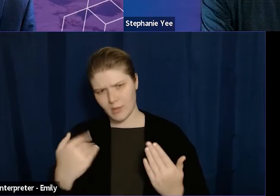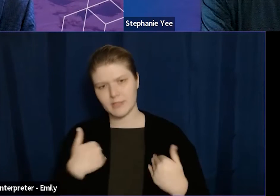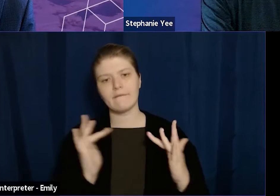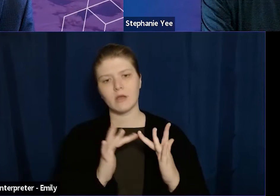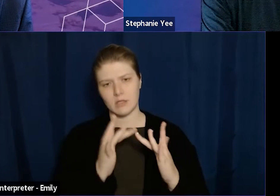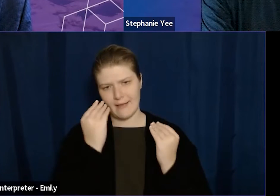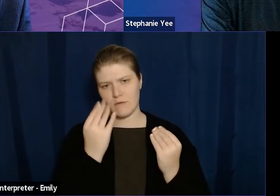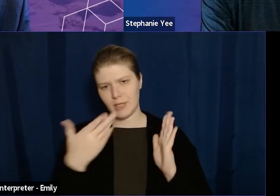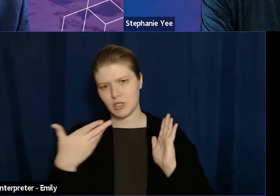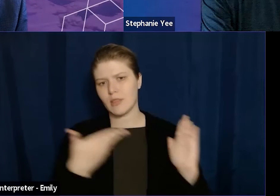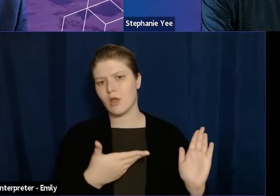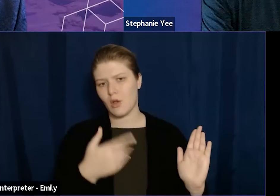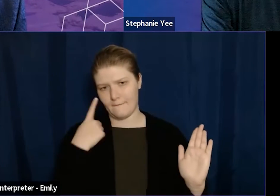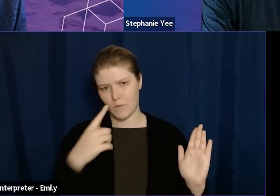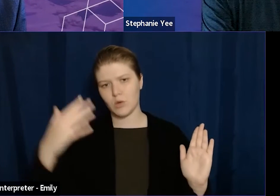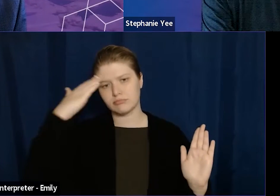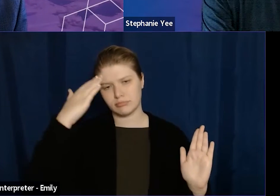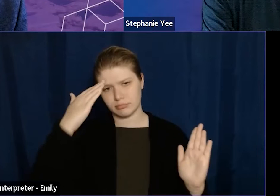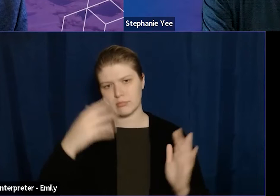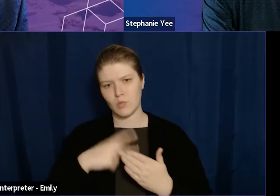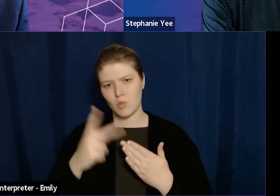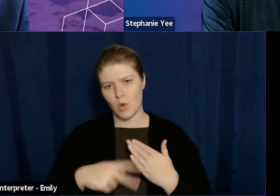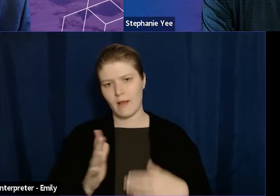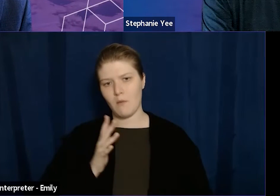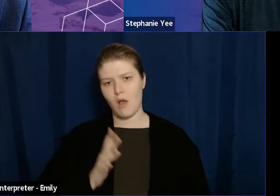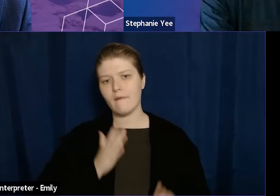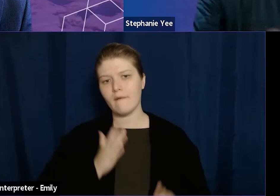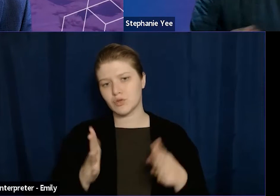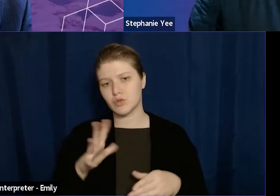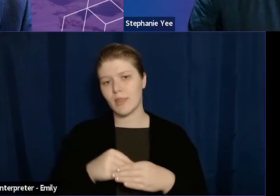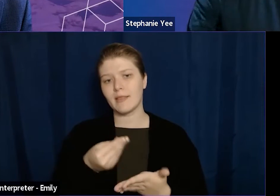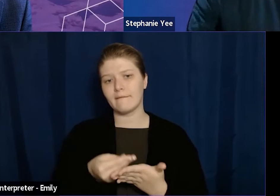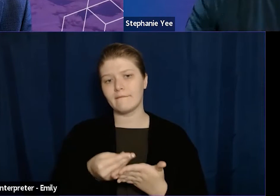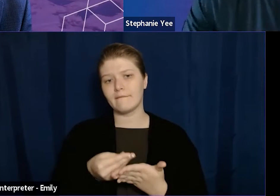for the cognizant program officers within that funding opportunity.